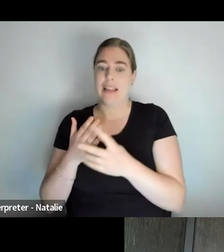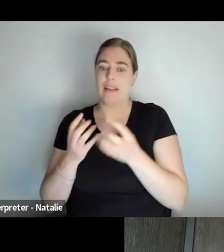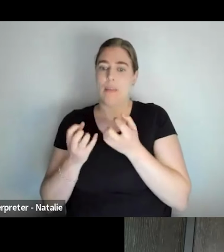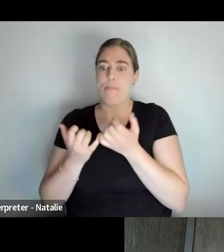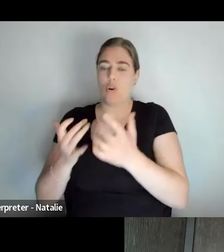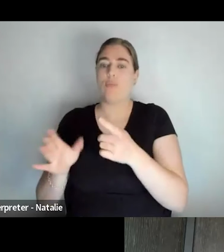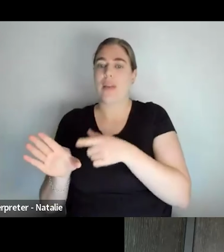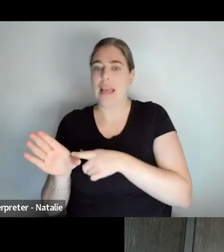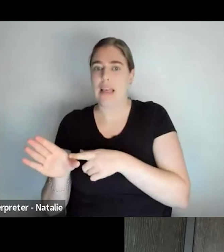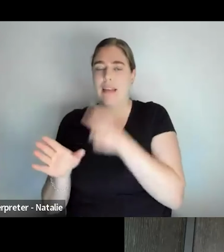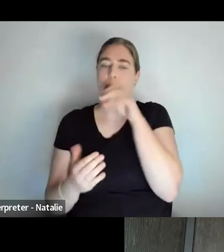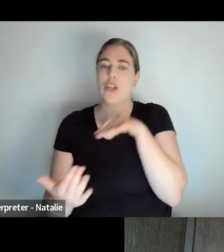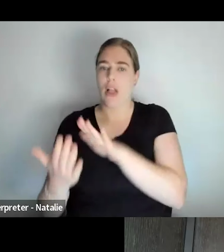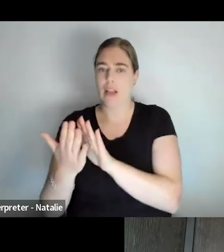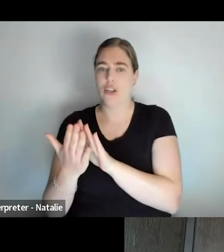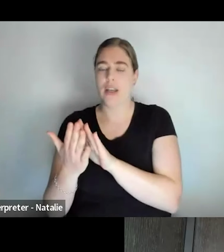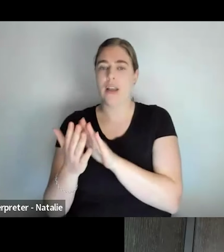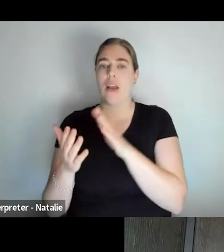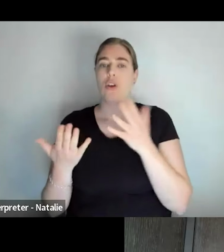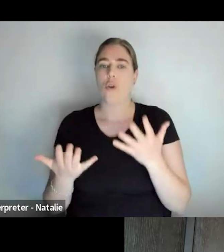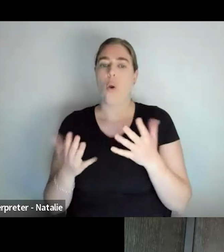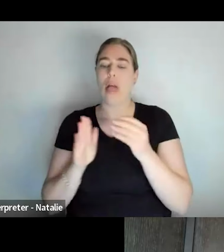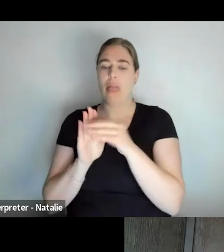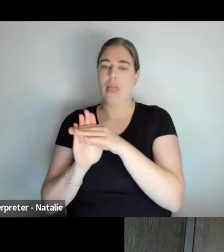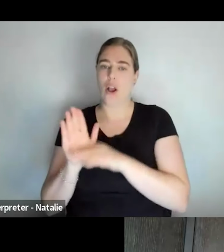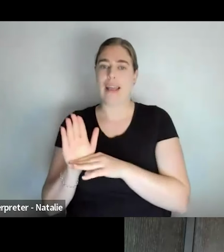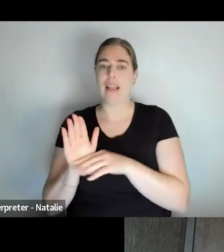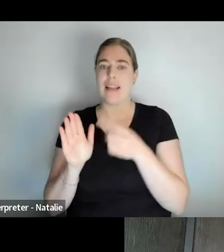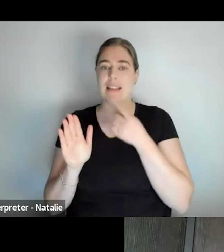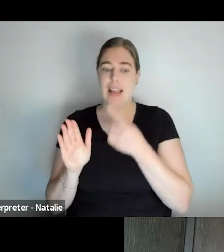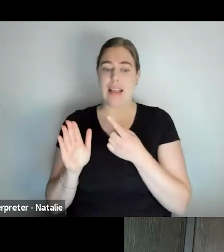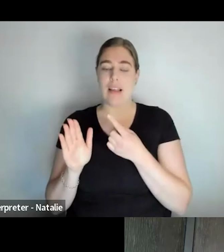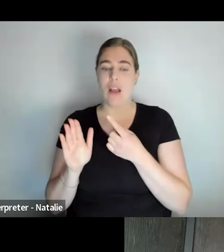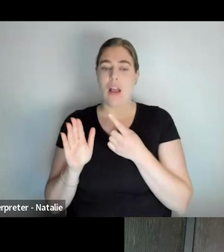specify that a reasonable contribution from our investment can be put towards